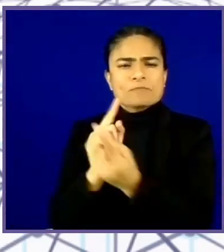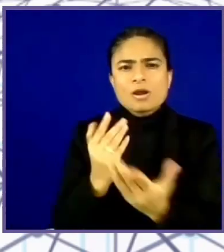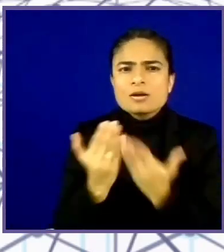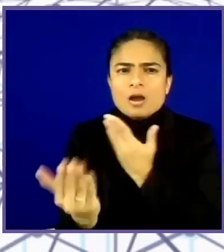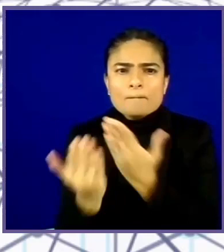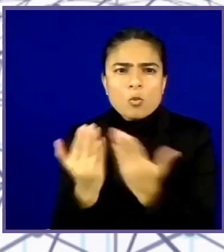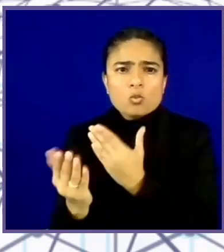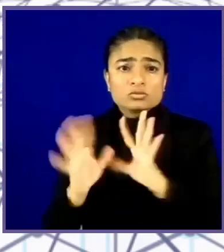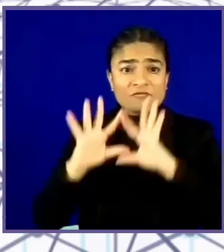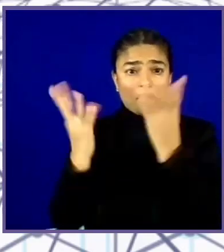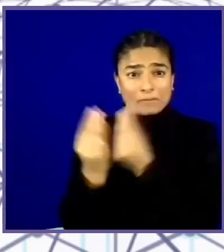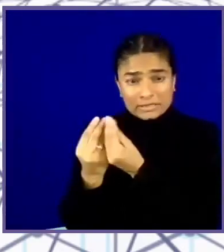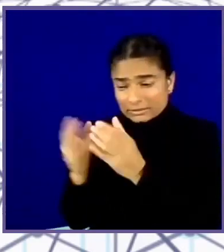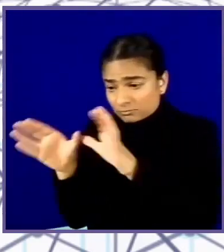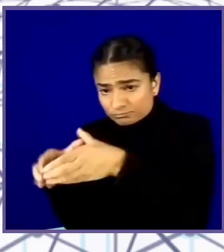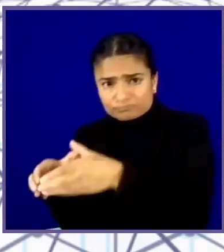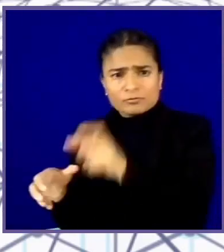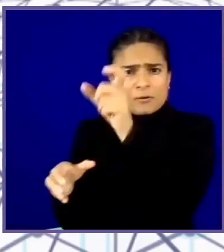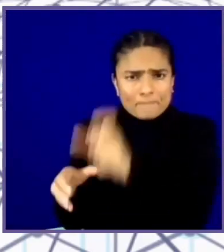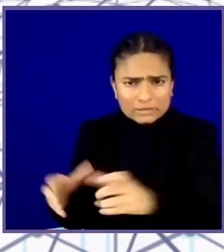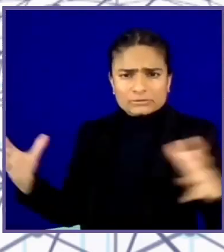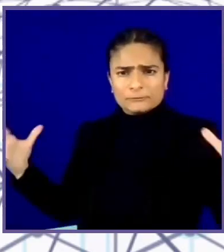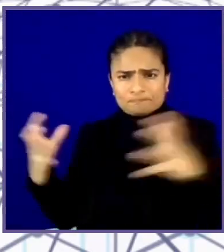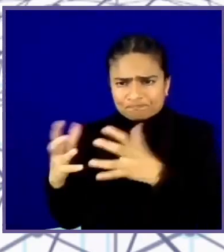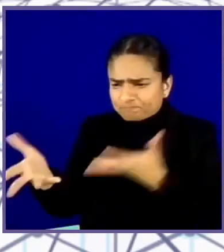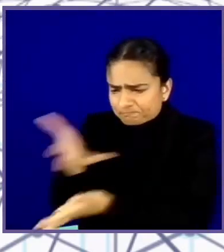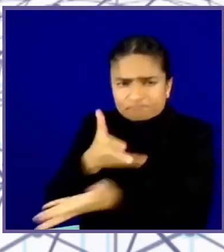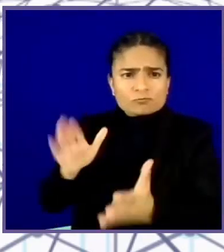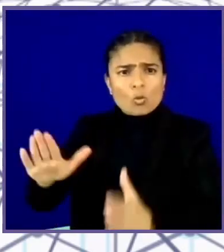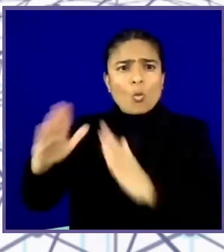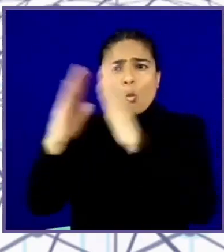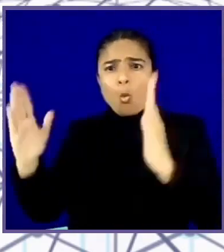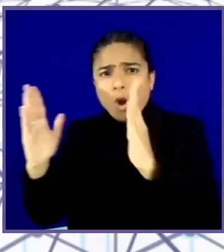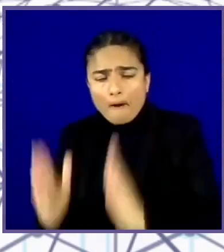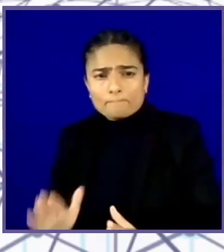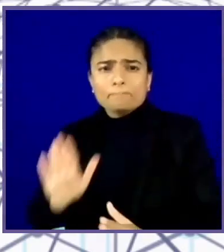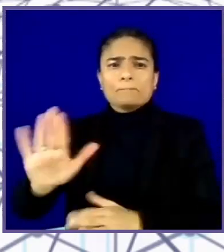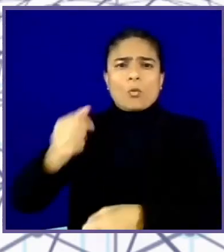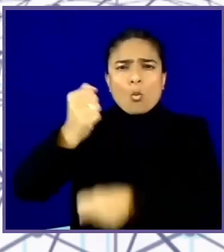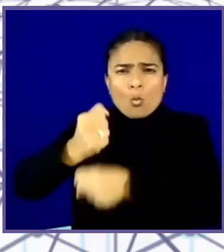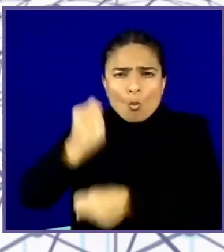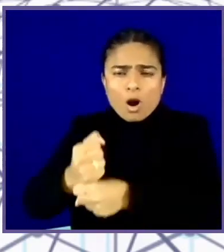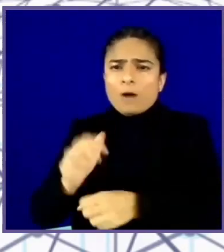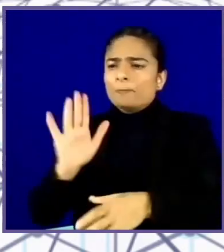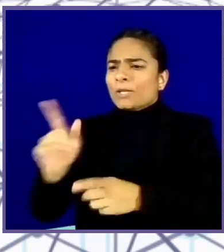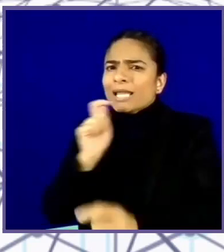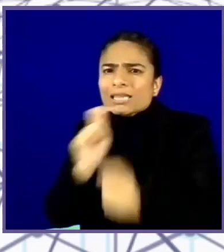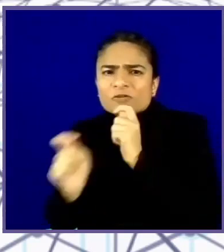their situation from their perspective, their everyday life contexts, performance patterns,